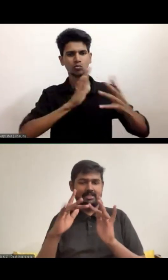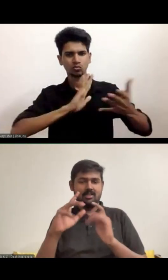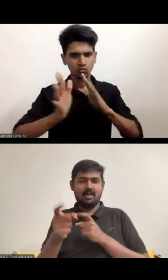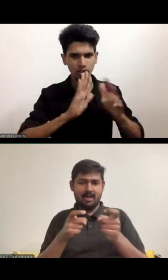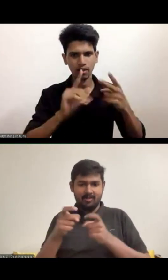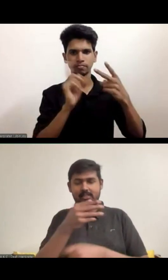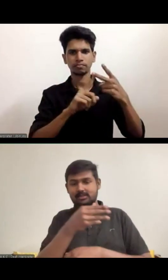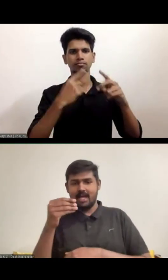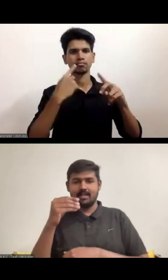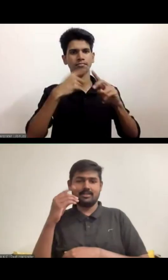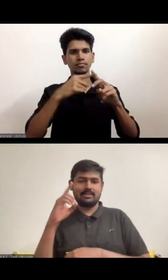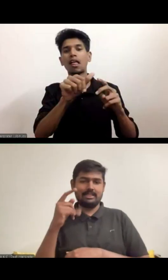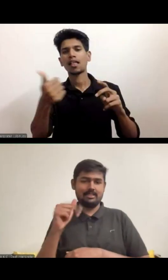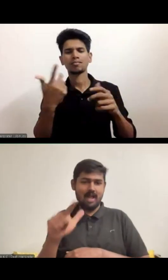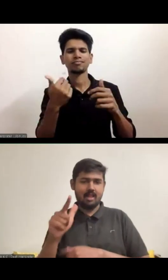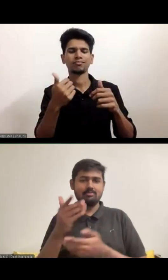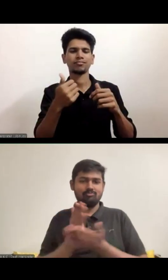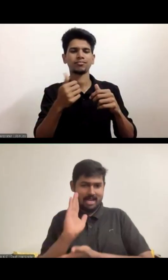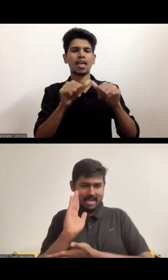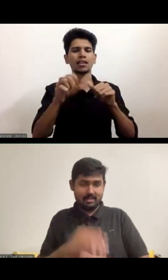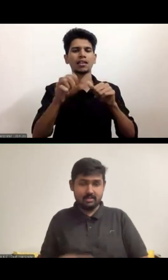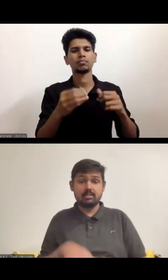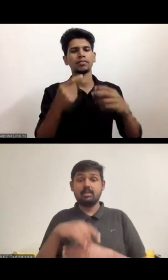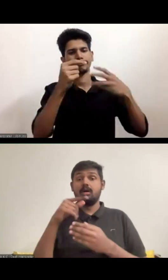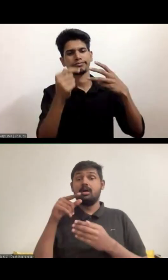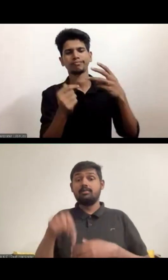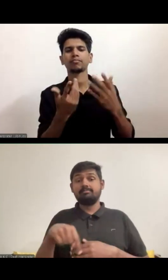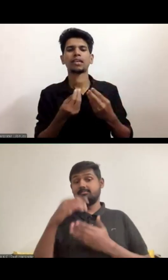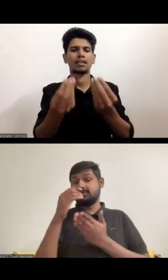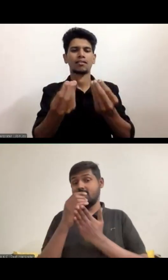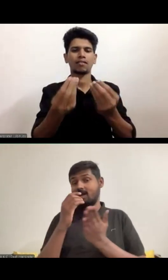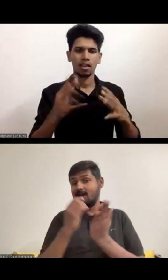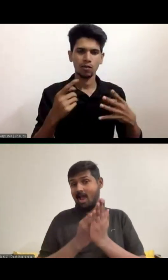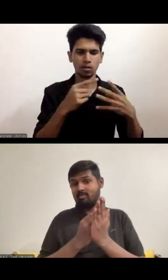So Dan York mentioned this particular online course.